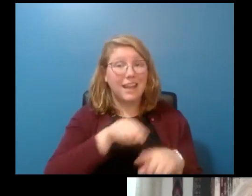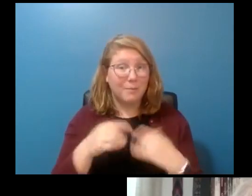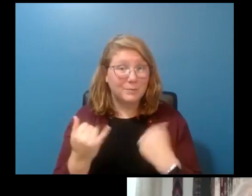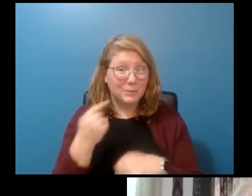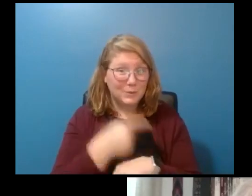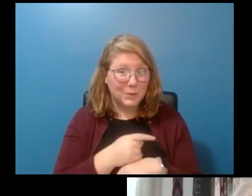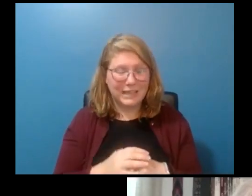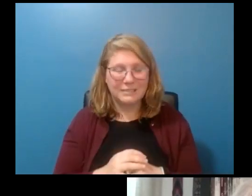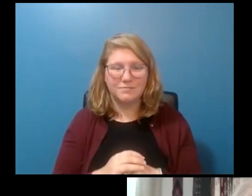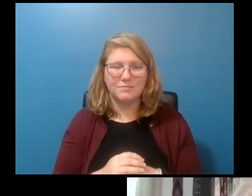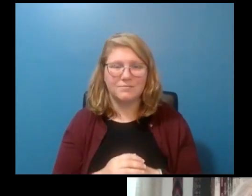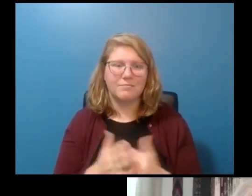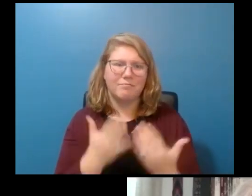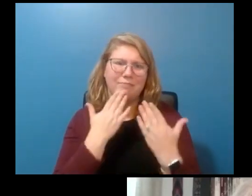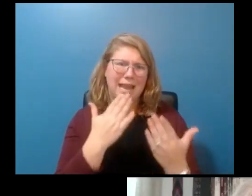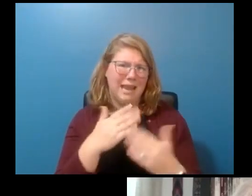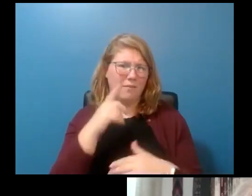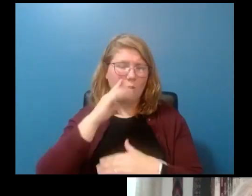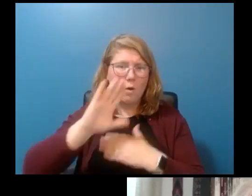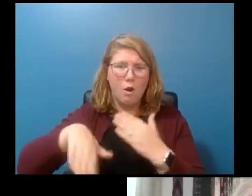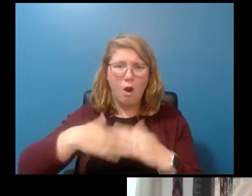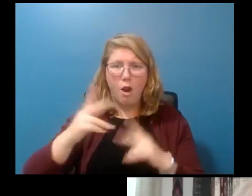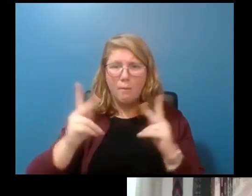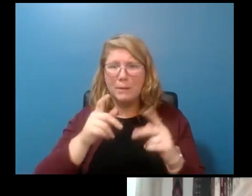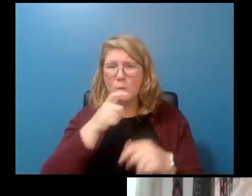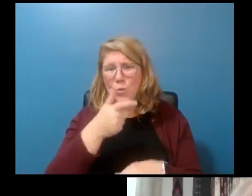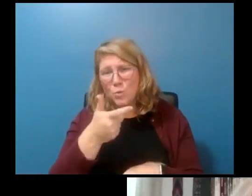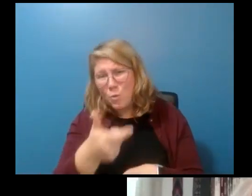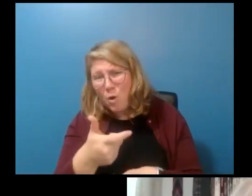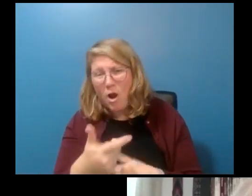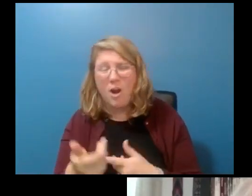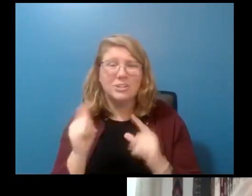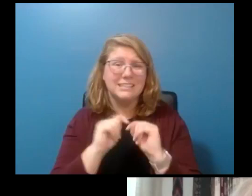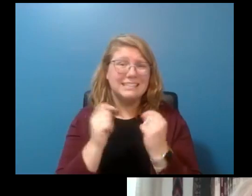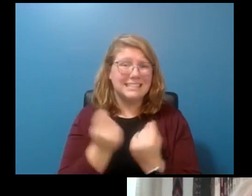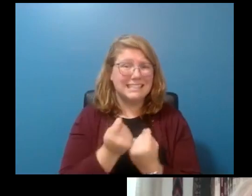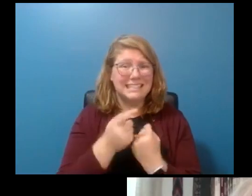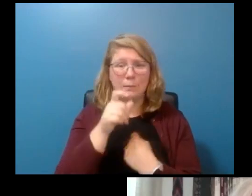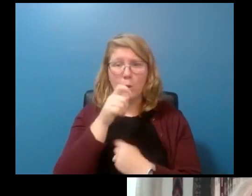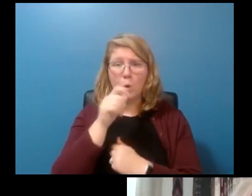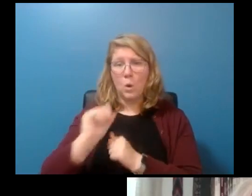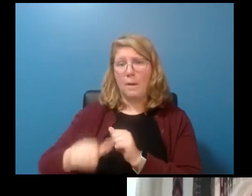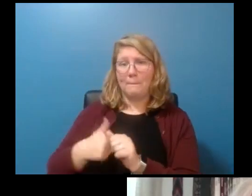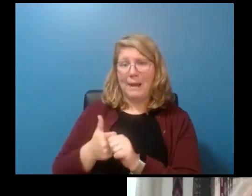horrible institutions where we just left people and they closed for a reason. And the problem